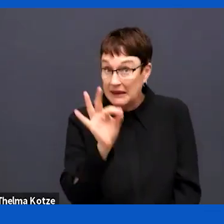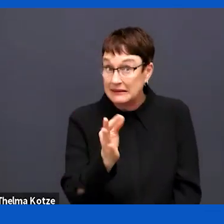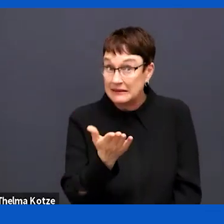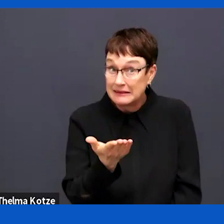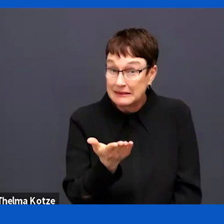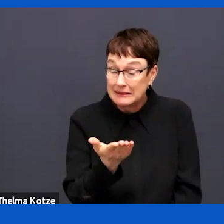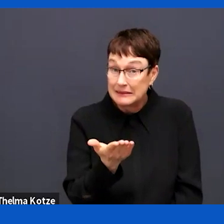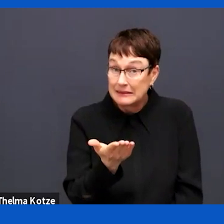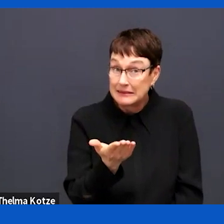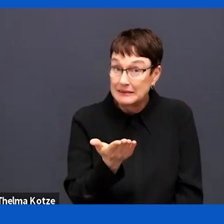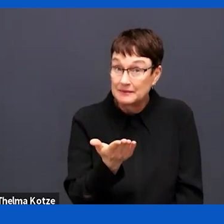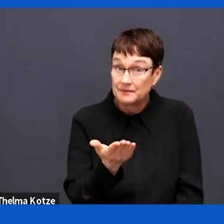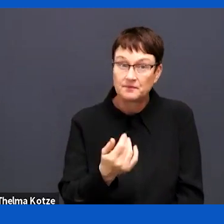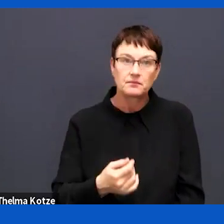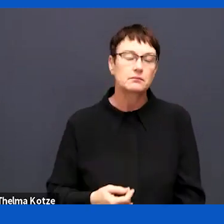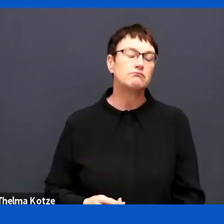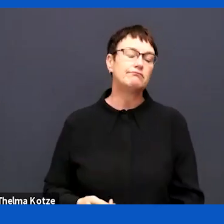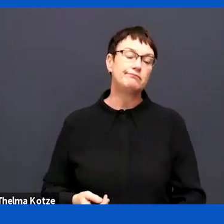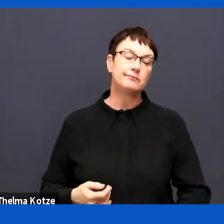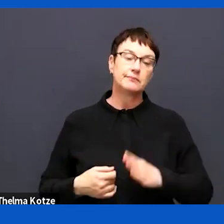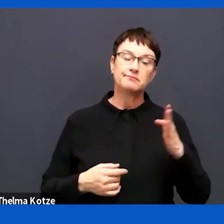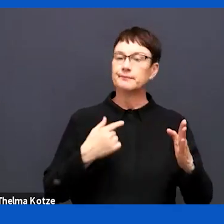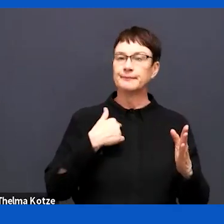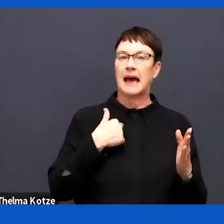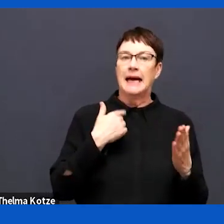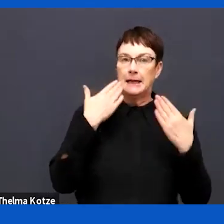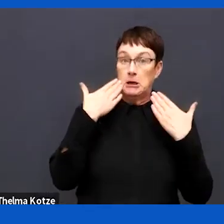it is legal or not. I will let Tanja Kleut respond to the user perspective